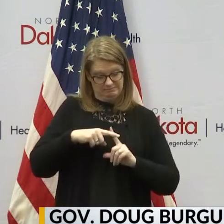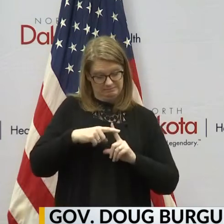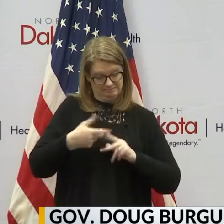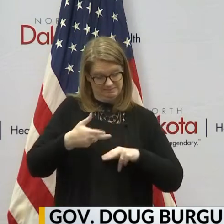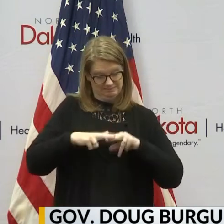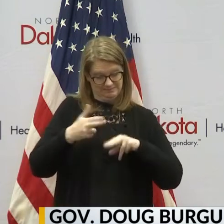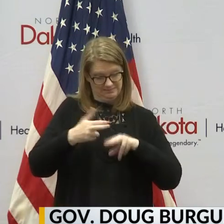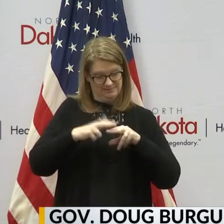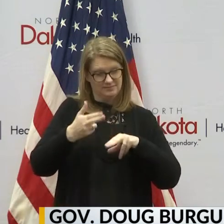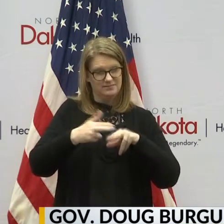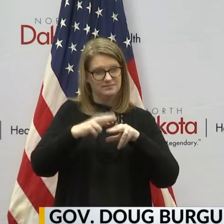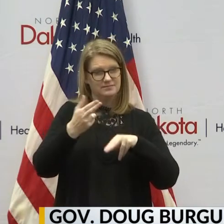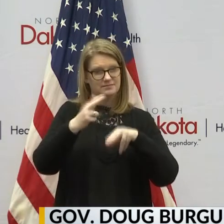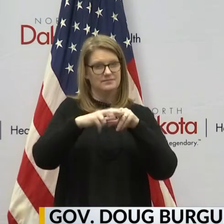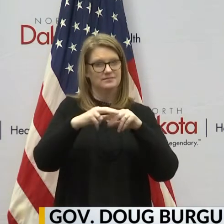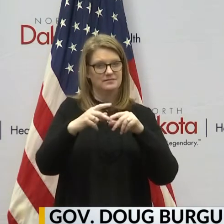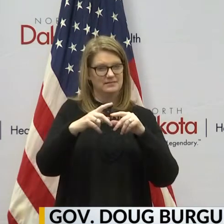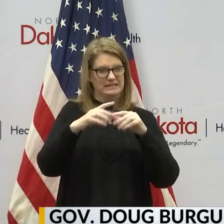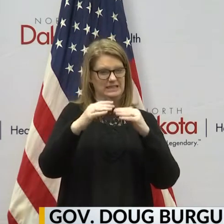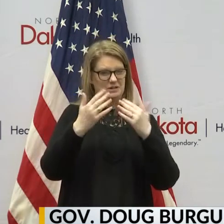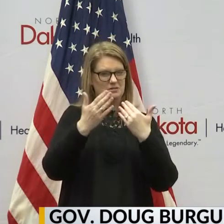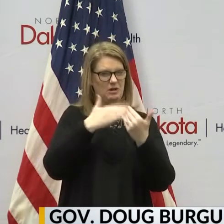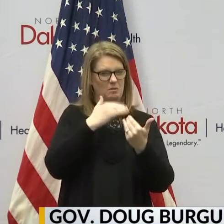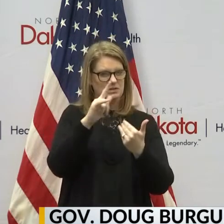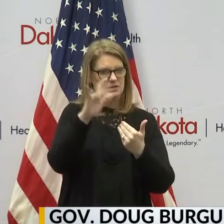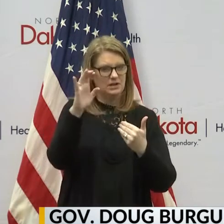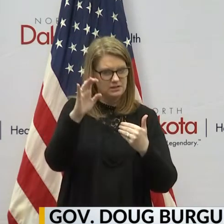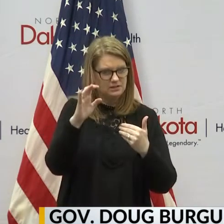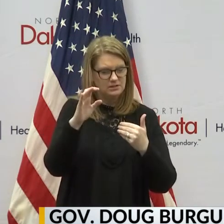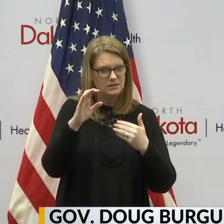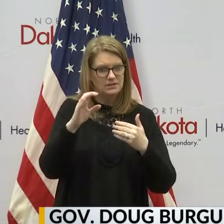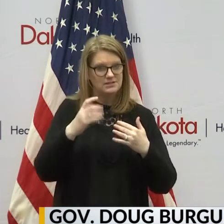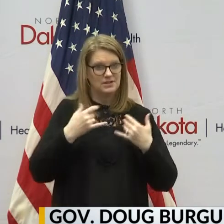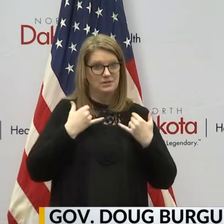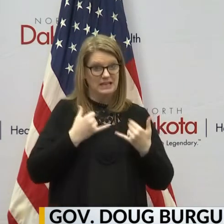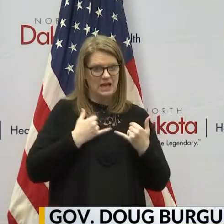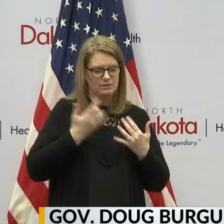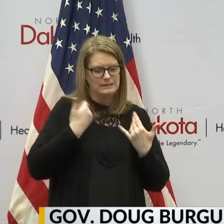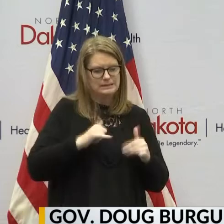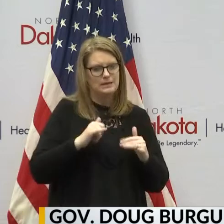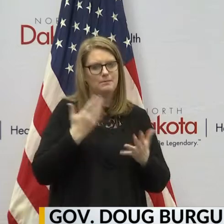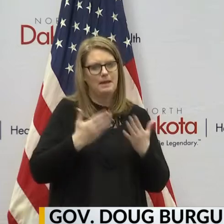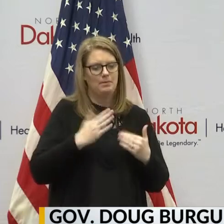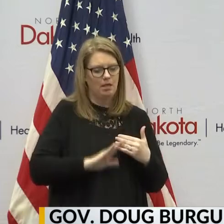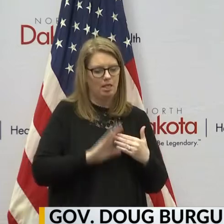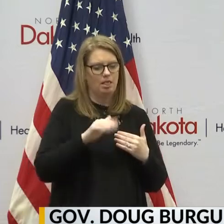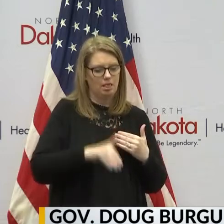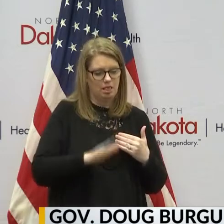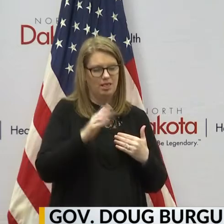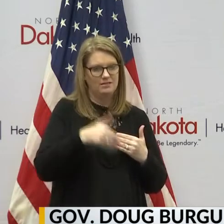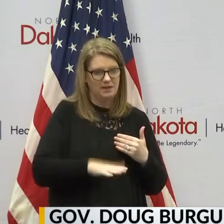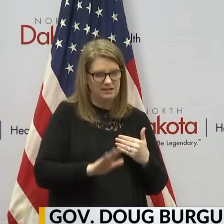HARD TO SEE EXACTLY WHETHER YOU CAN FULLY LOOK AT TEST CASE DATA UNTIL YOU GET BEYOND THE 100 CASE LEVEL THROUGH THE STATE.